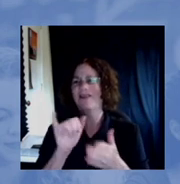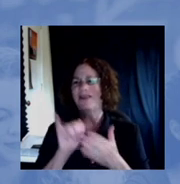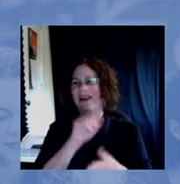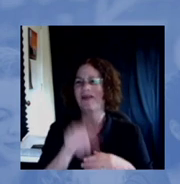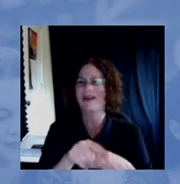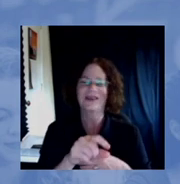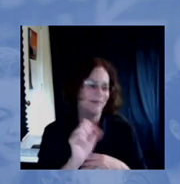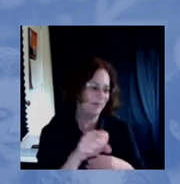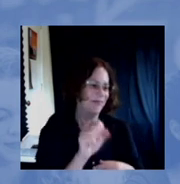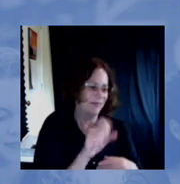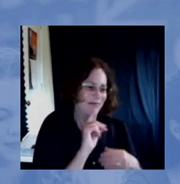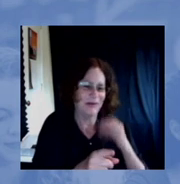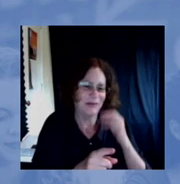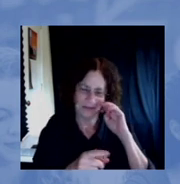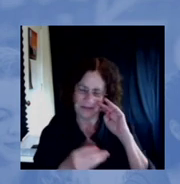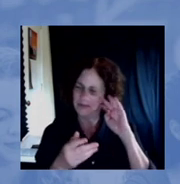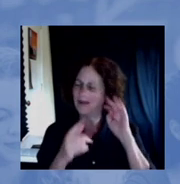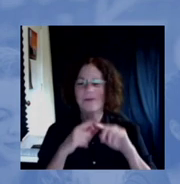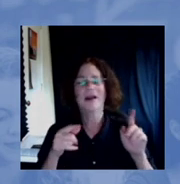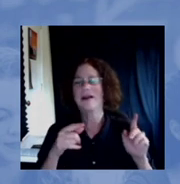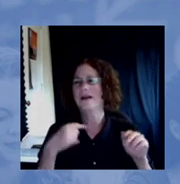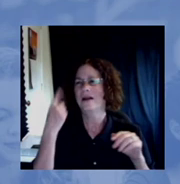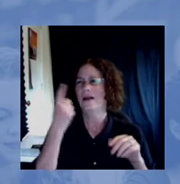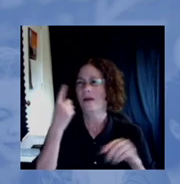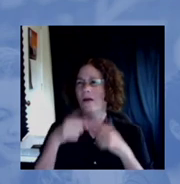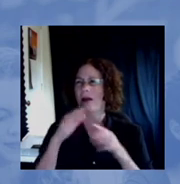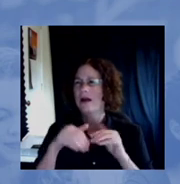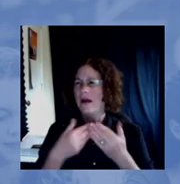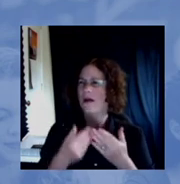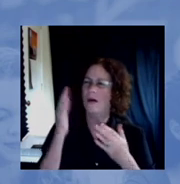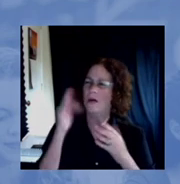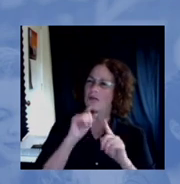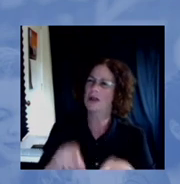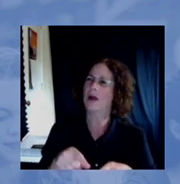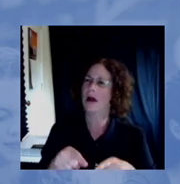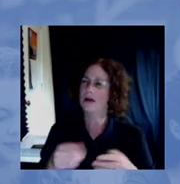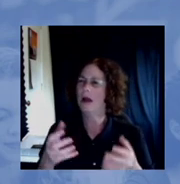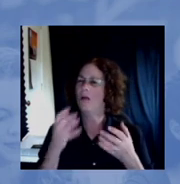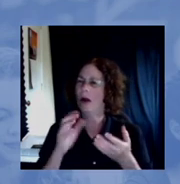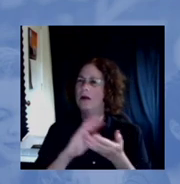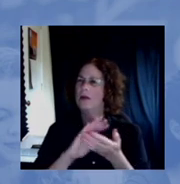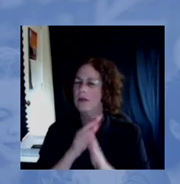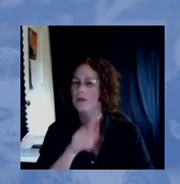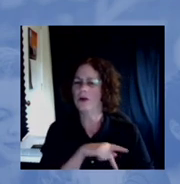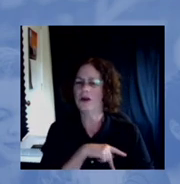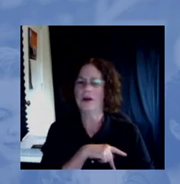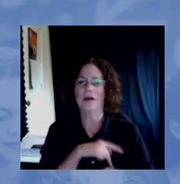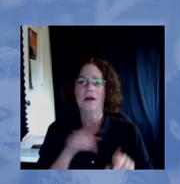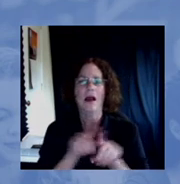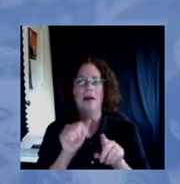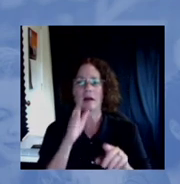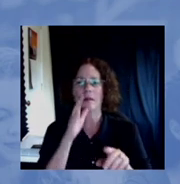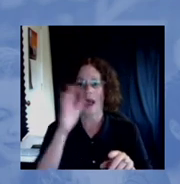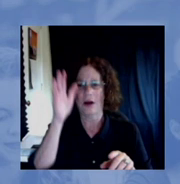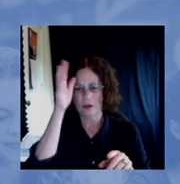TO PERSONALIZE IT AS A PARENT AND AS A PRINCIPAL. FIRST AS A PARENT.